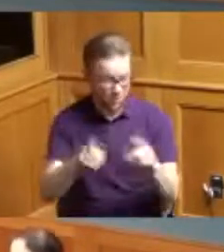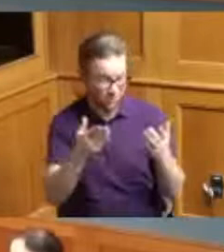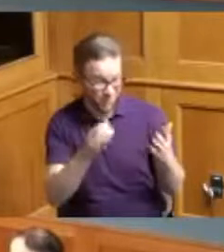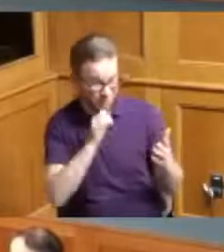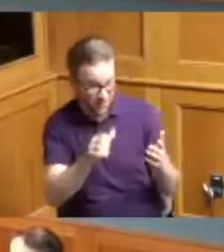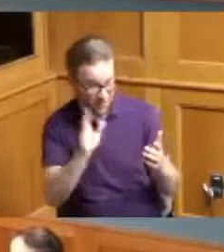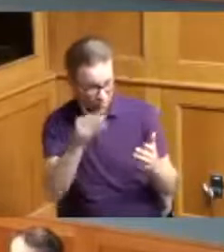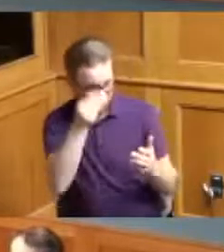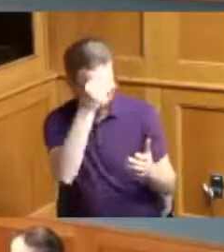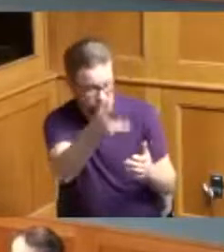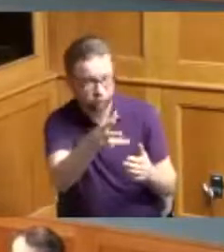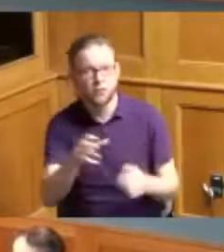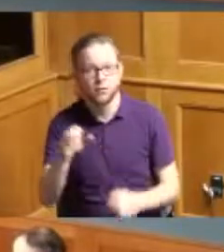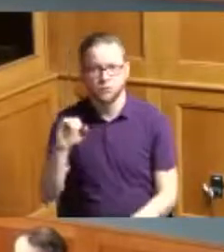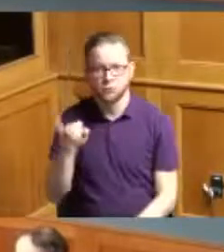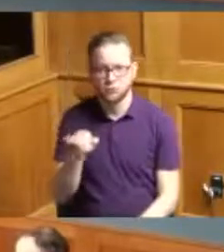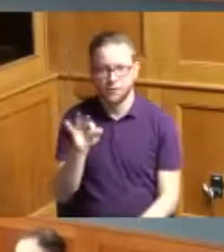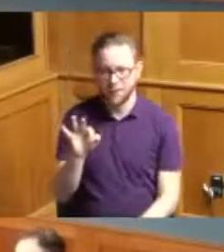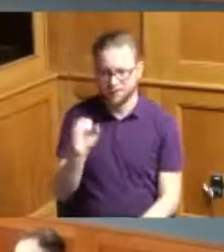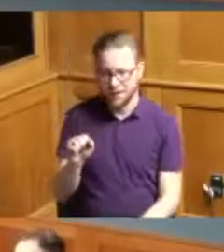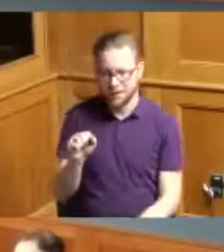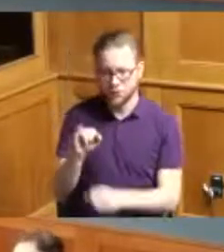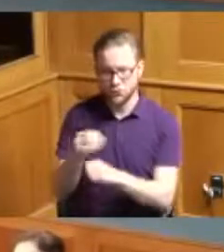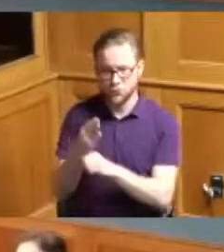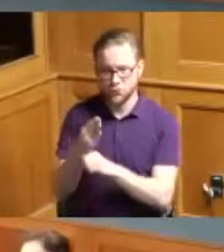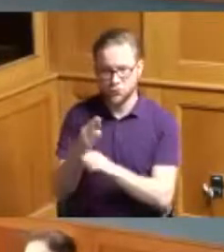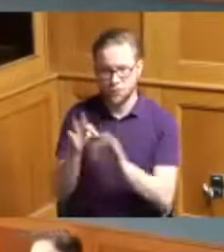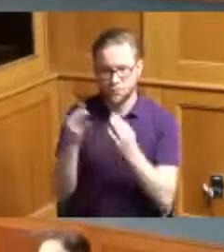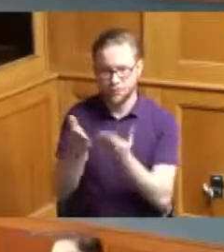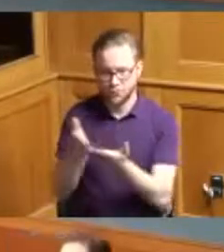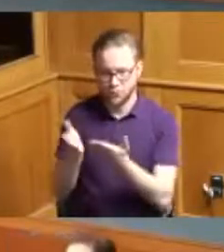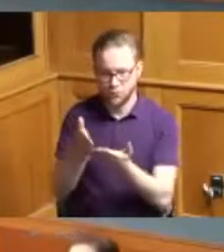Job and Family Services one of the organizations locally who was responsible for administering